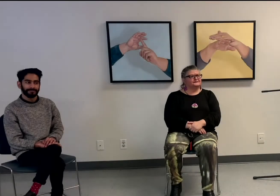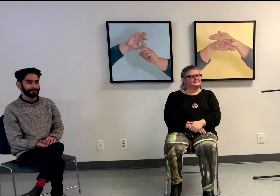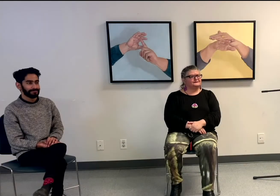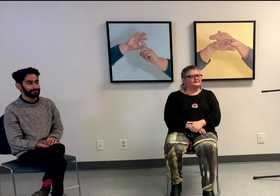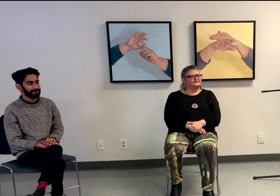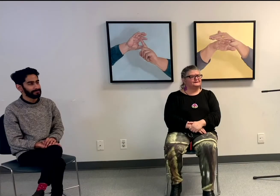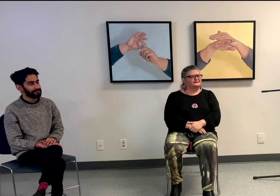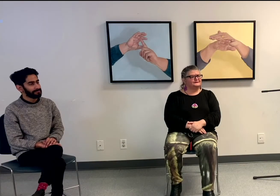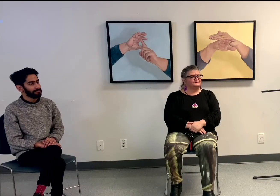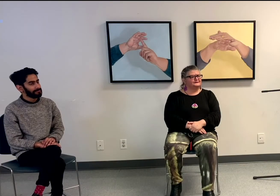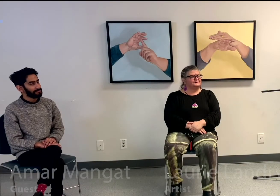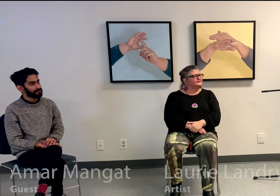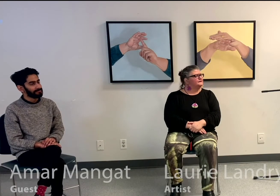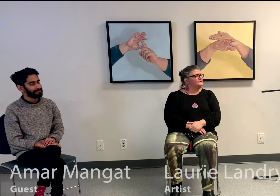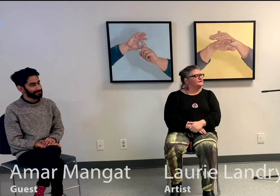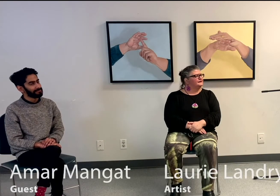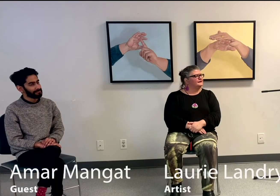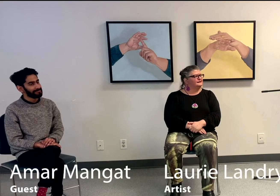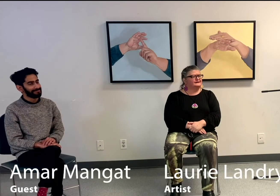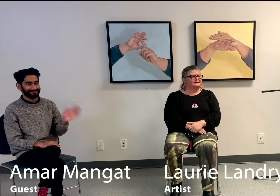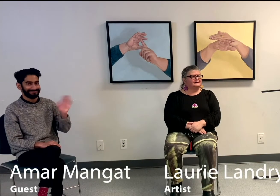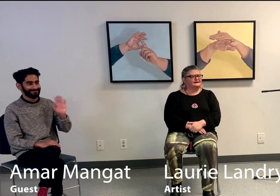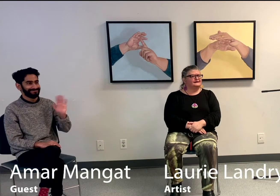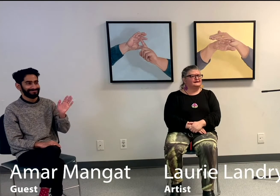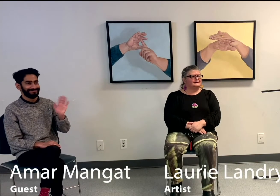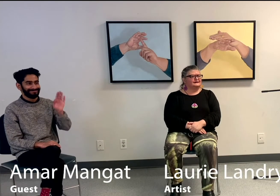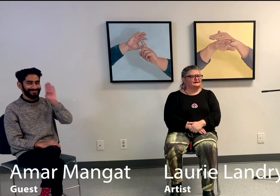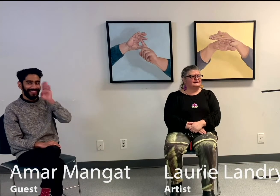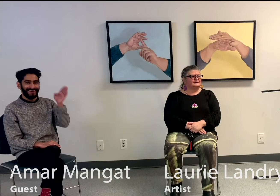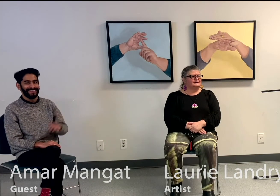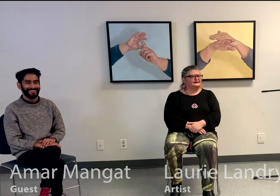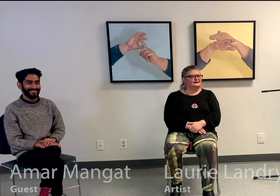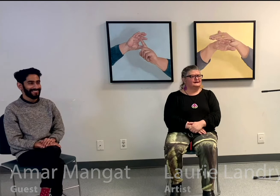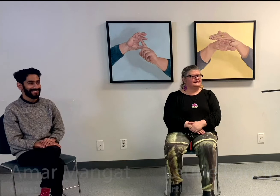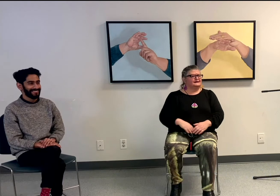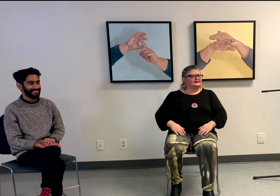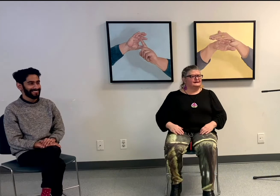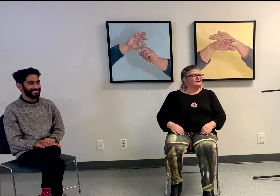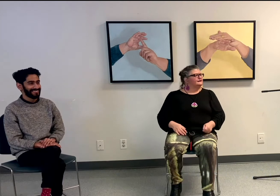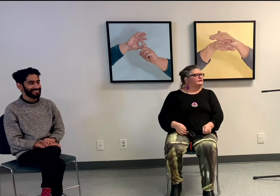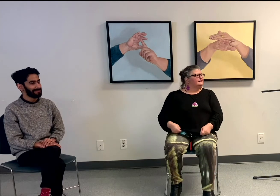I'd like to introduce a Amar Mangat. Who's joining our conversation here with Laurie Landry. um, Amar.